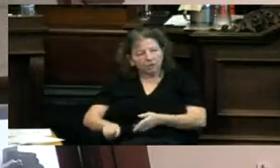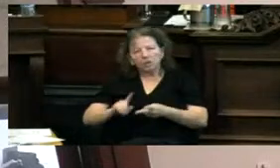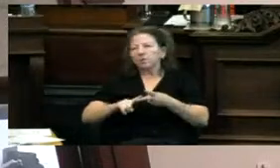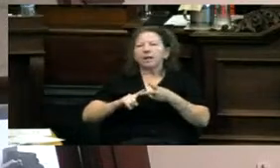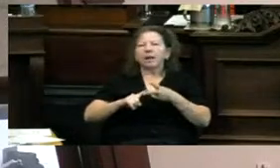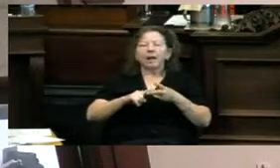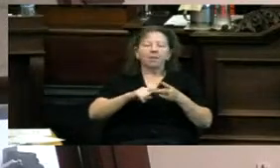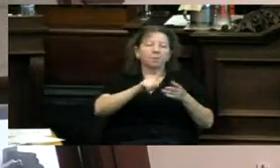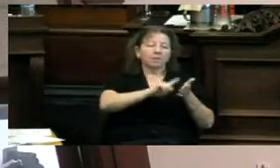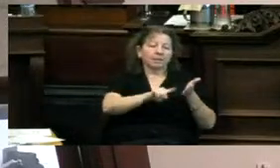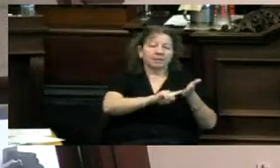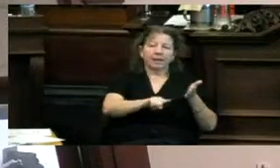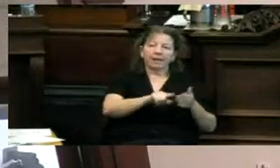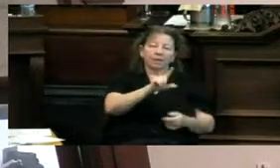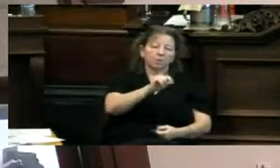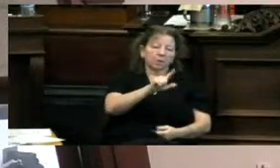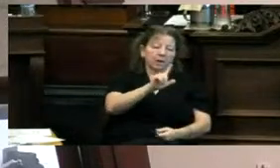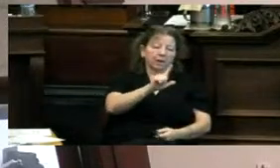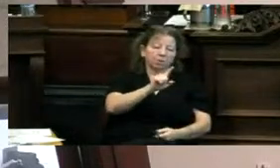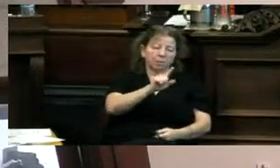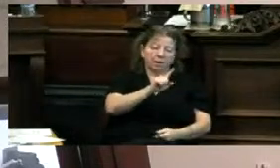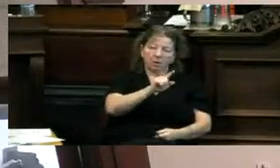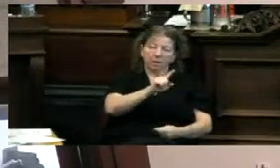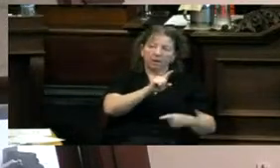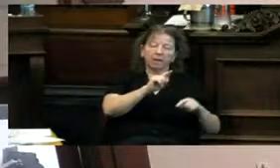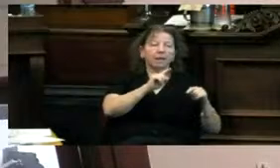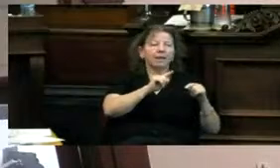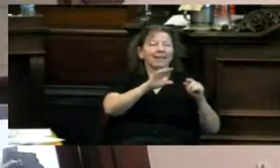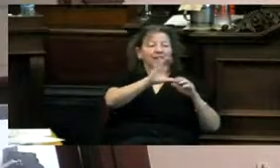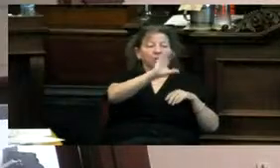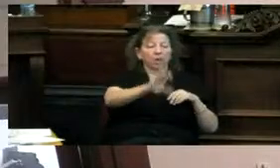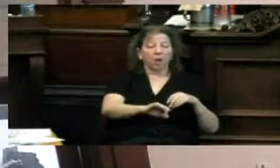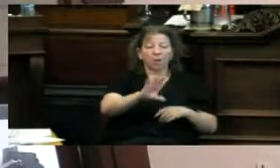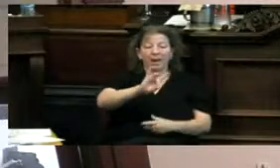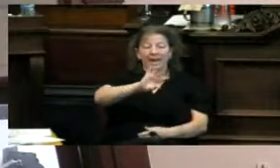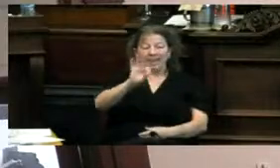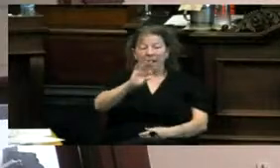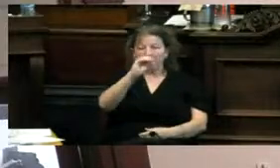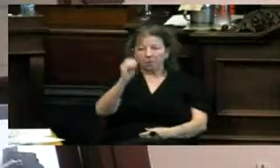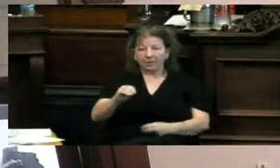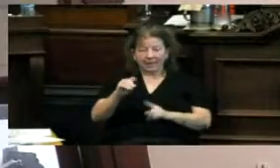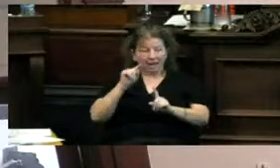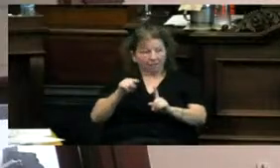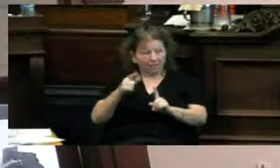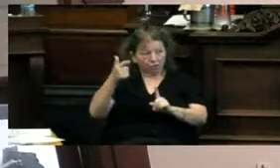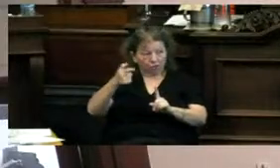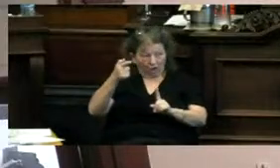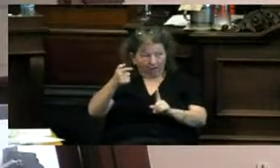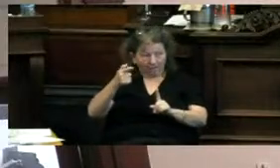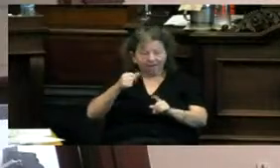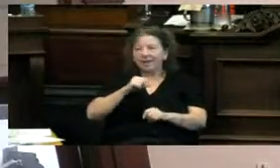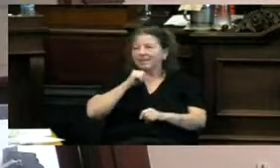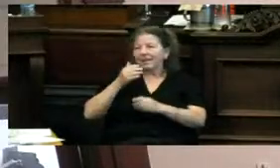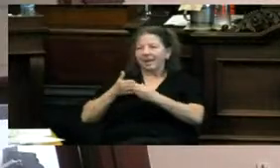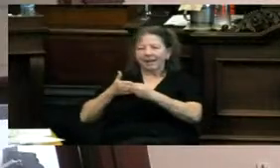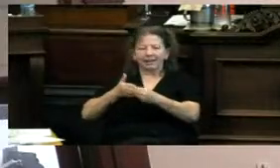by the American Civil Liberties Union, and a study in 2021